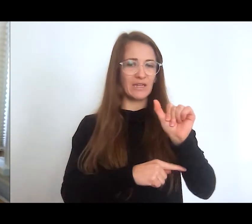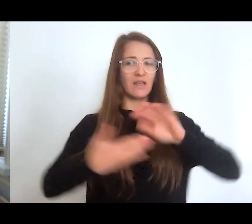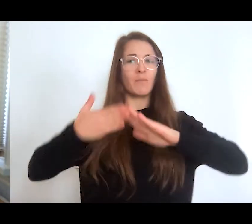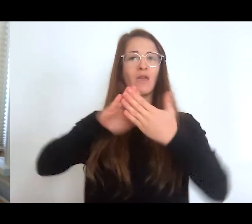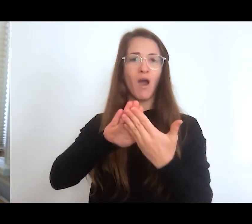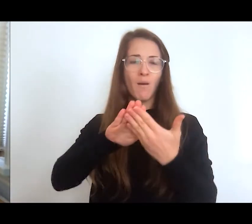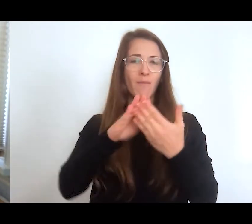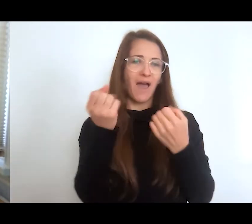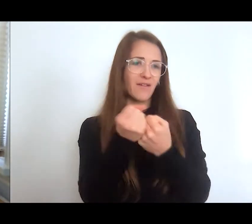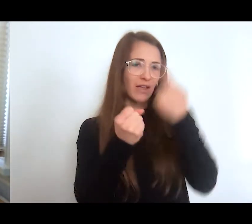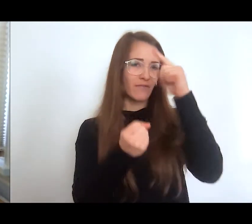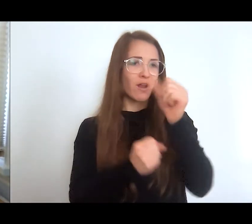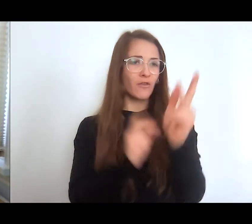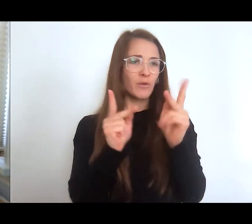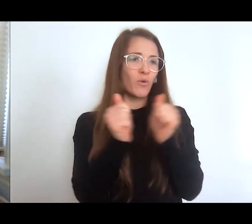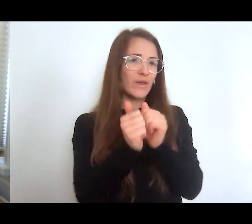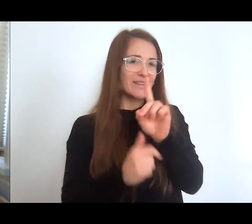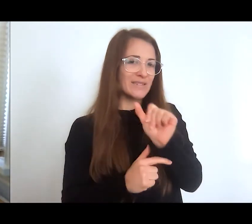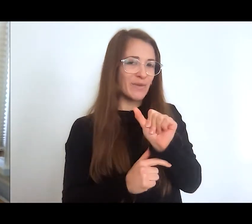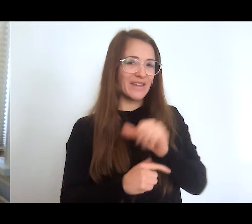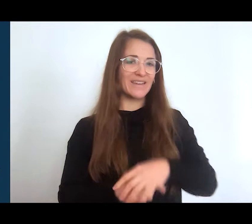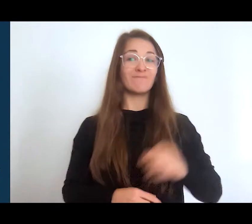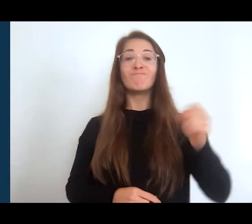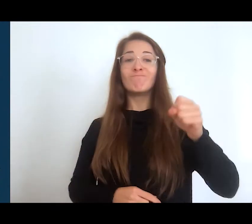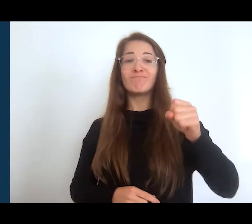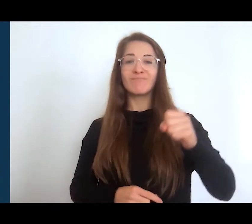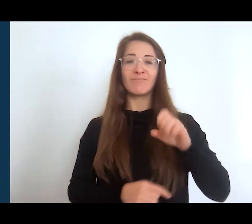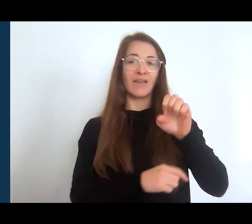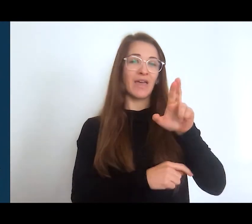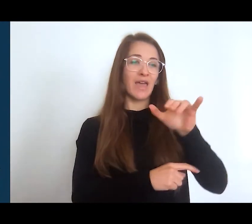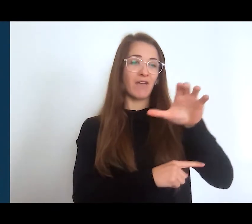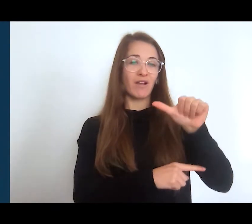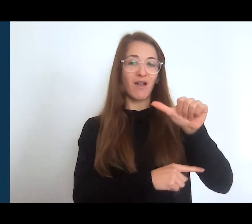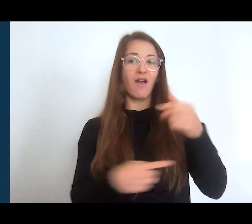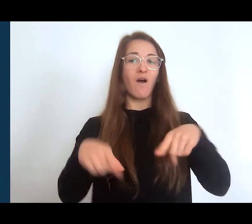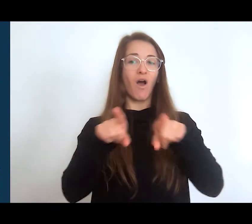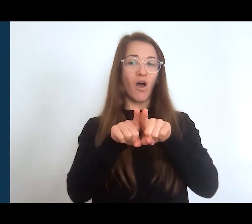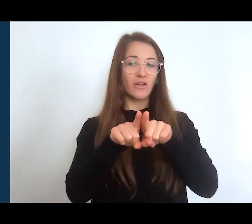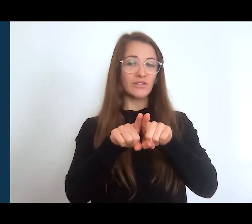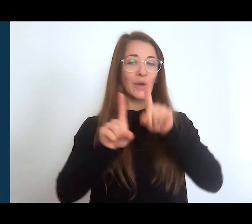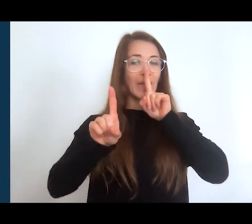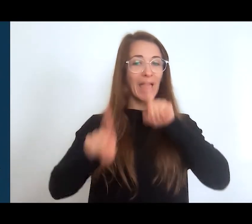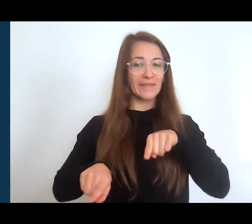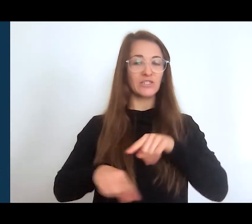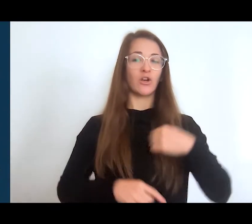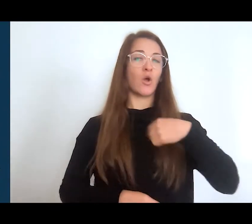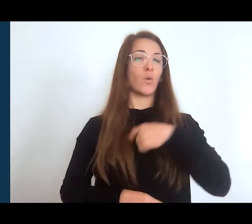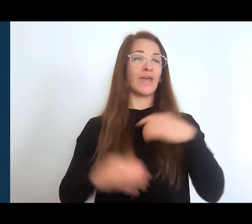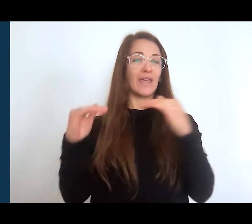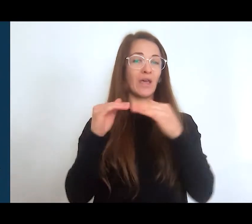OF FOR FOLKS WITH DISABILITIES TO BE ADVOCATES FOR OTHER PEOPLE WITH DISABILITIES?